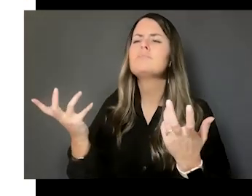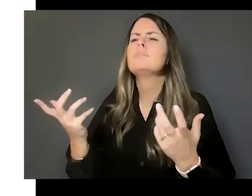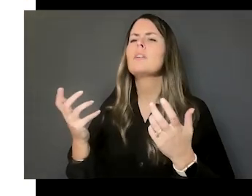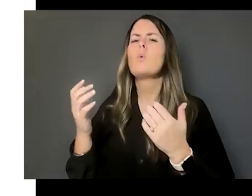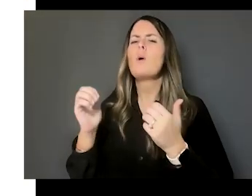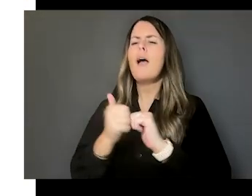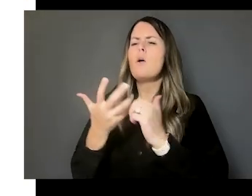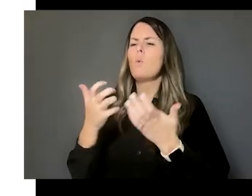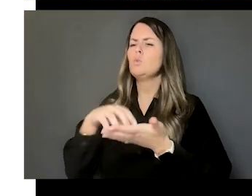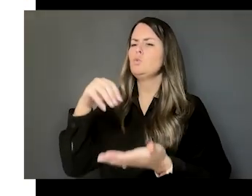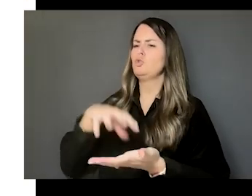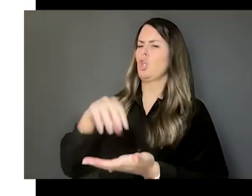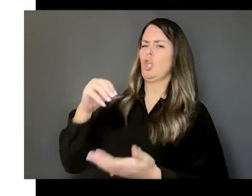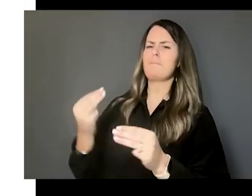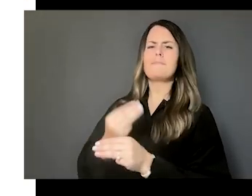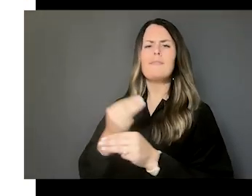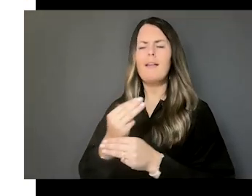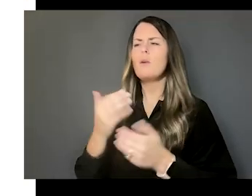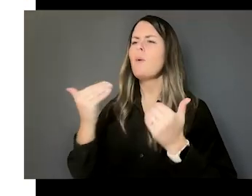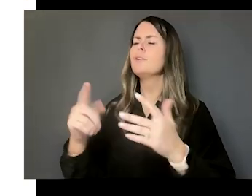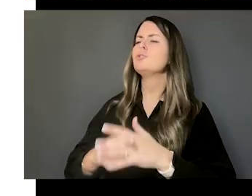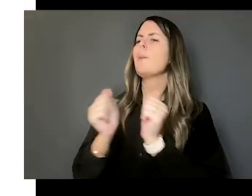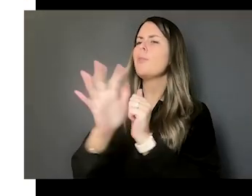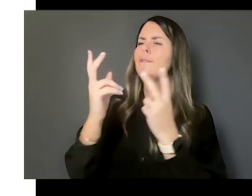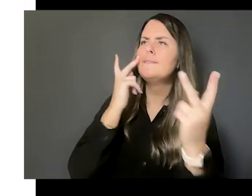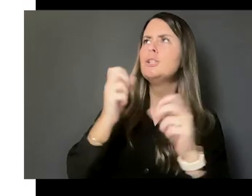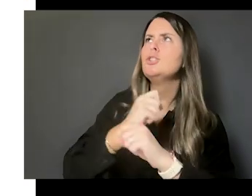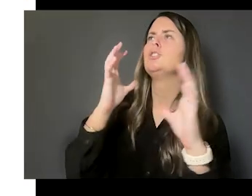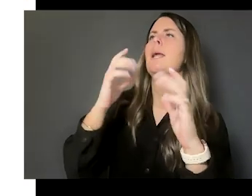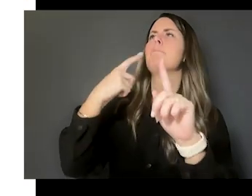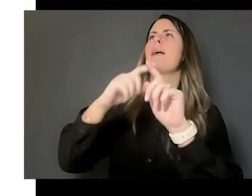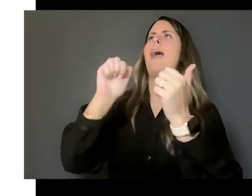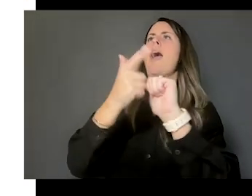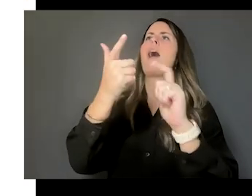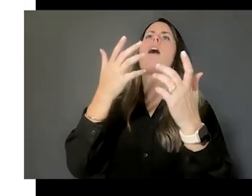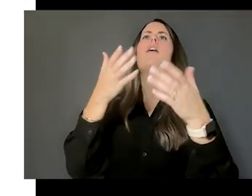So start by telling us about your vision and how that vision aligns with IM Math.